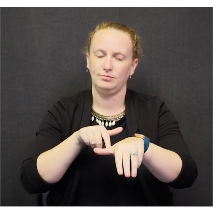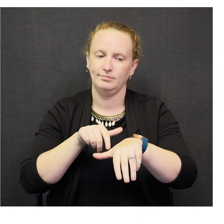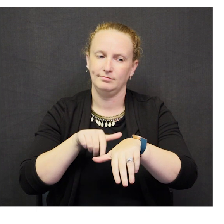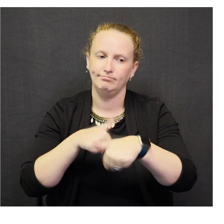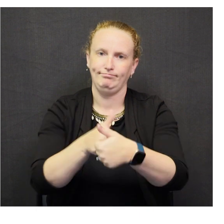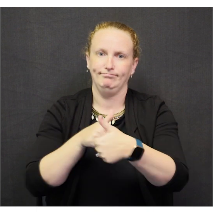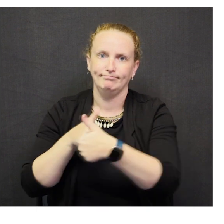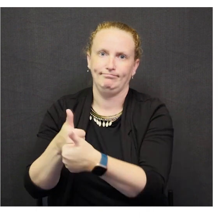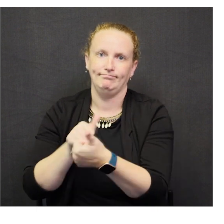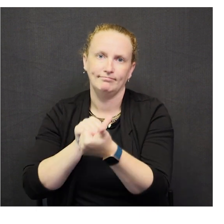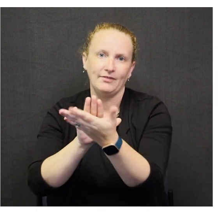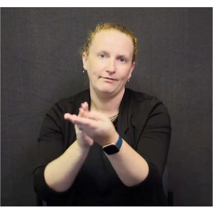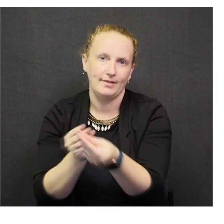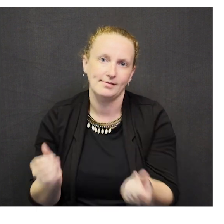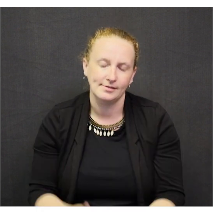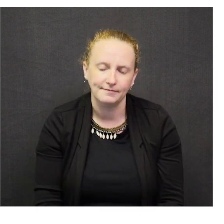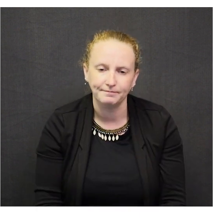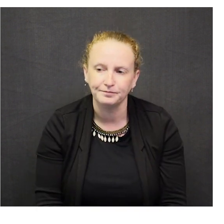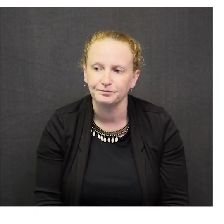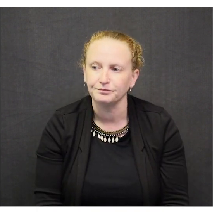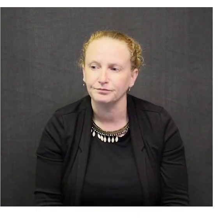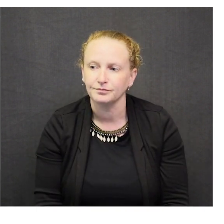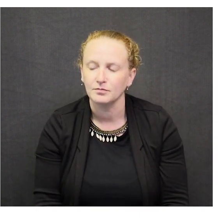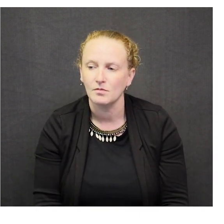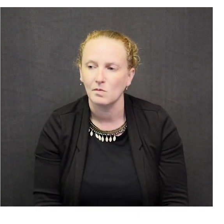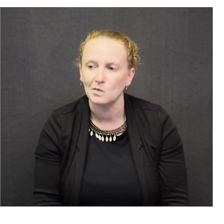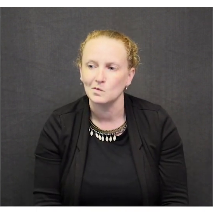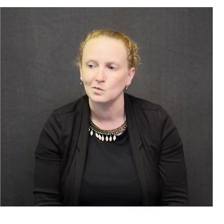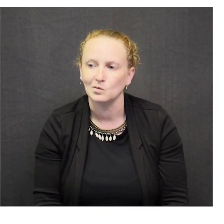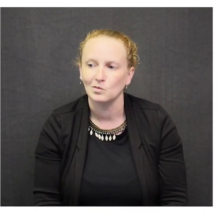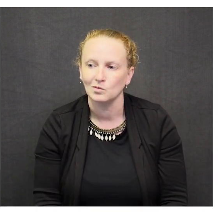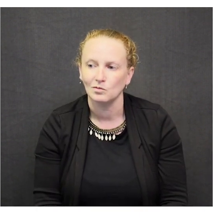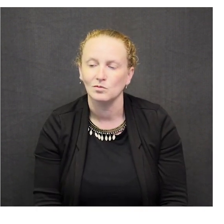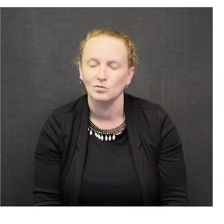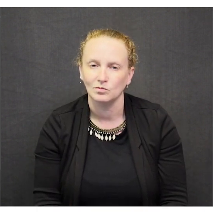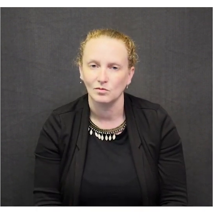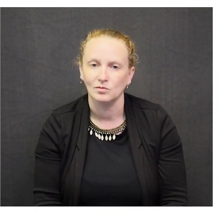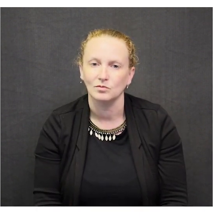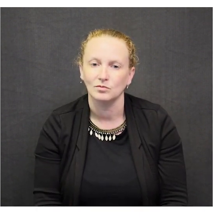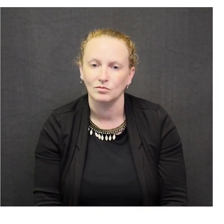I think the two biggest challenges for interpreters in Boston there are a lot of hospitals. I've